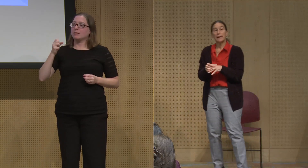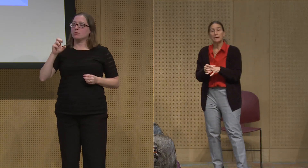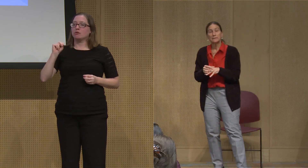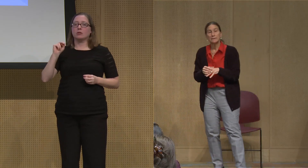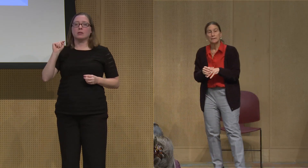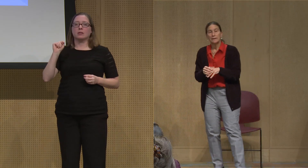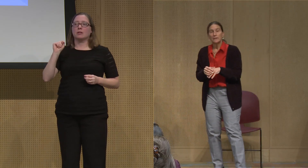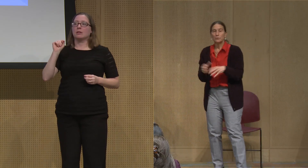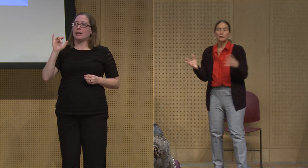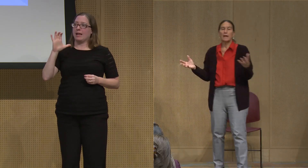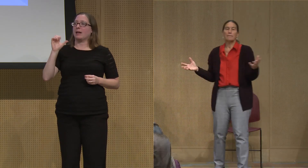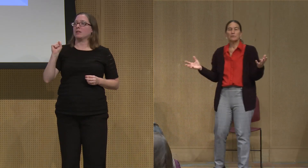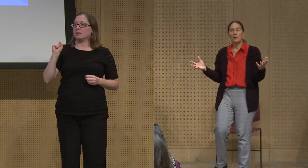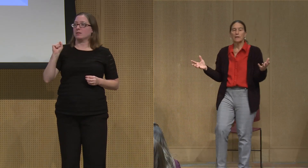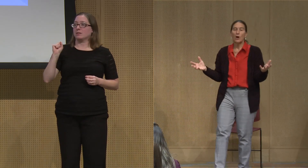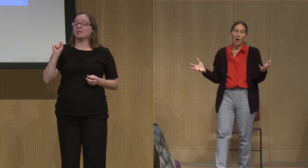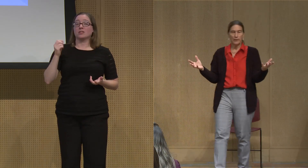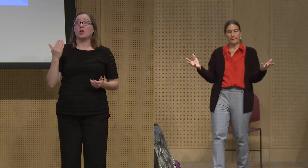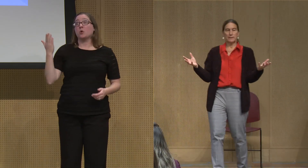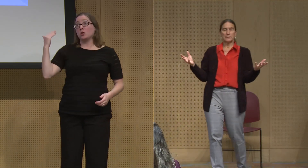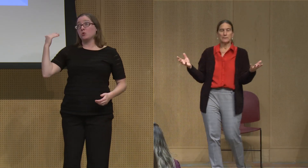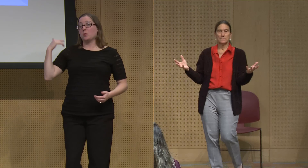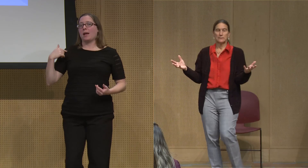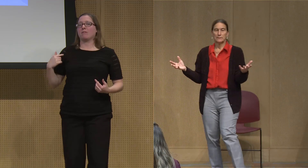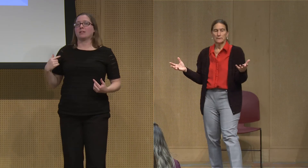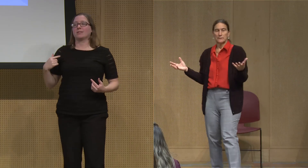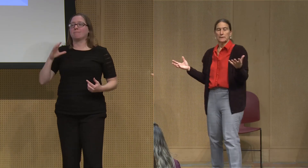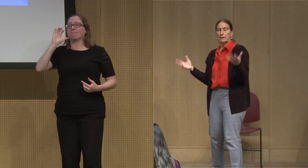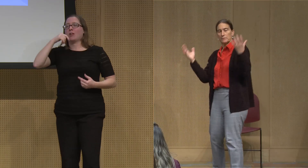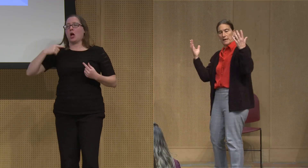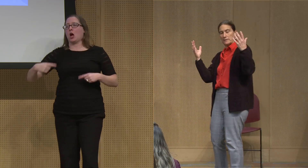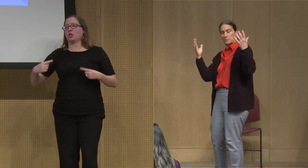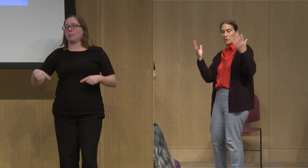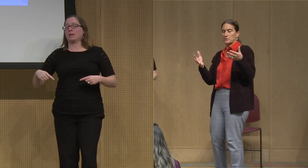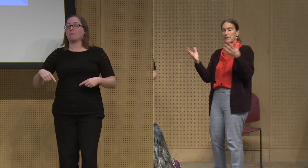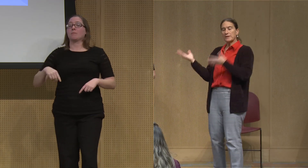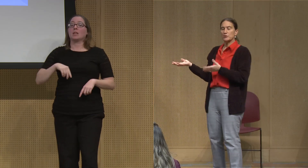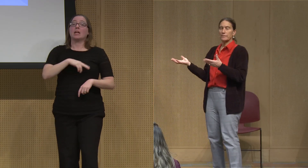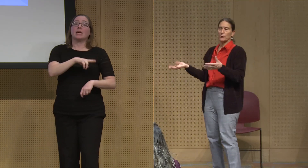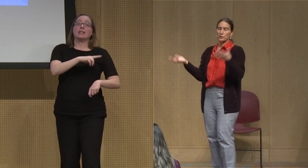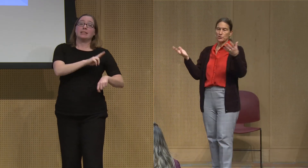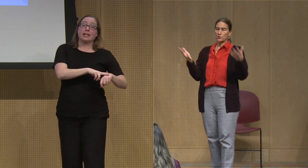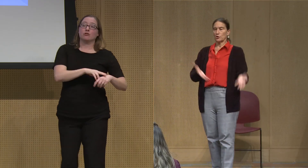SO WE USED TO HAVE THIS FUNKY ARGUMENT THAT WAS NATURE VERSUS NURTURE.